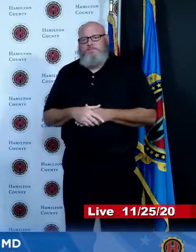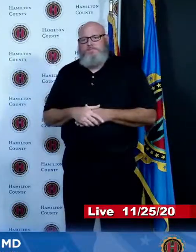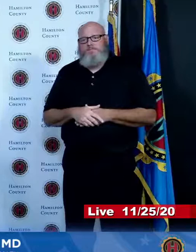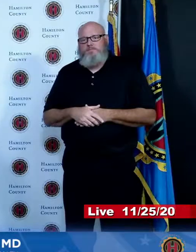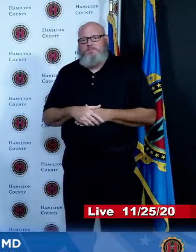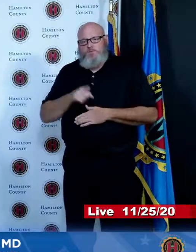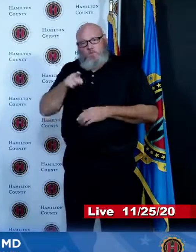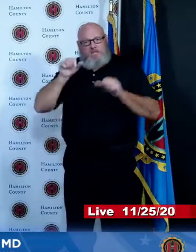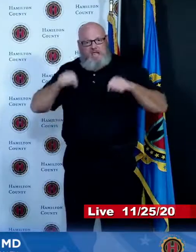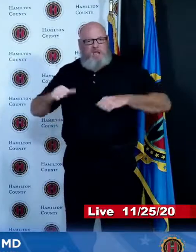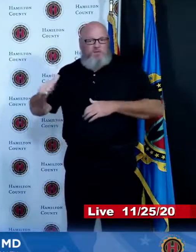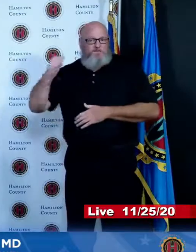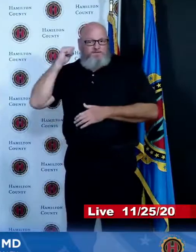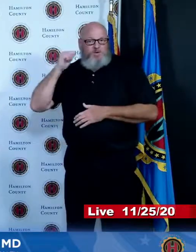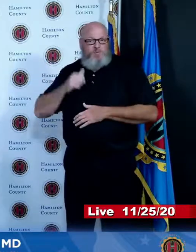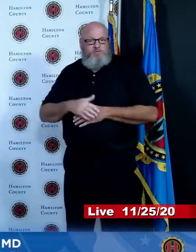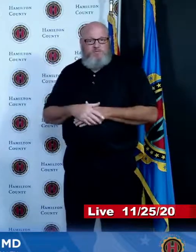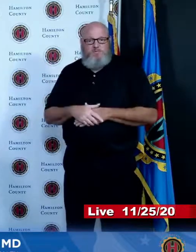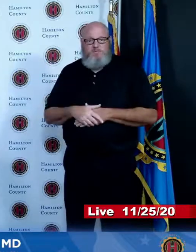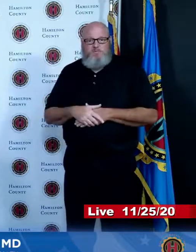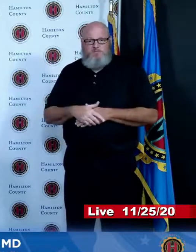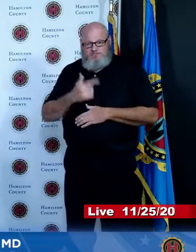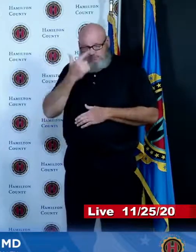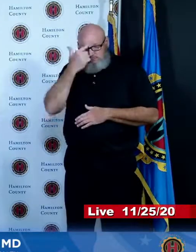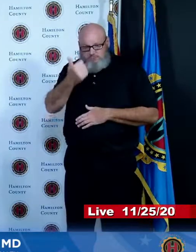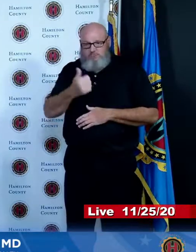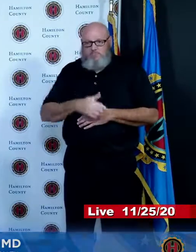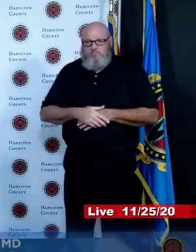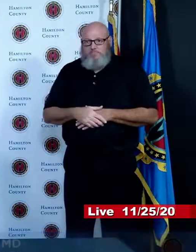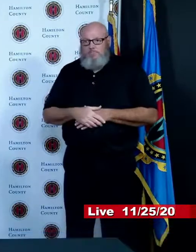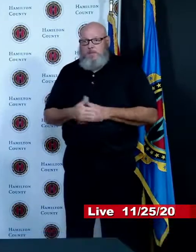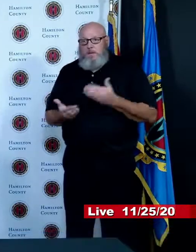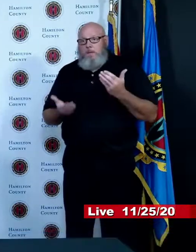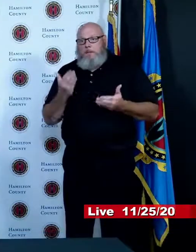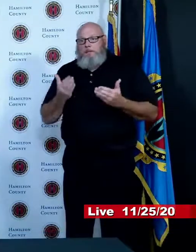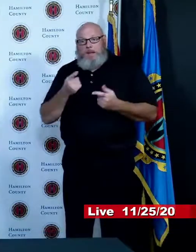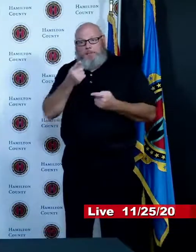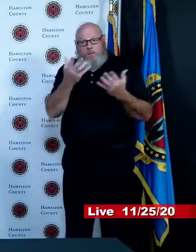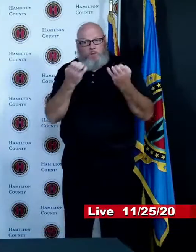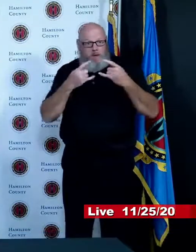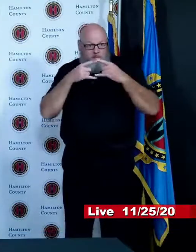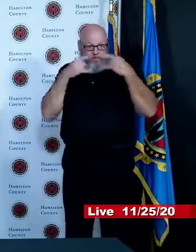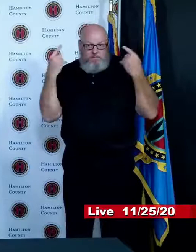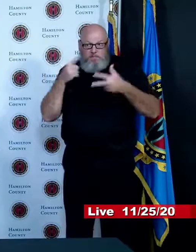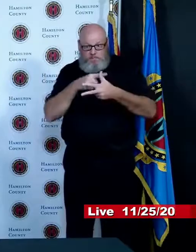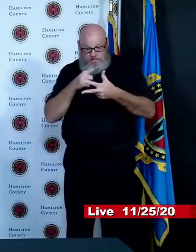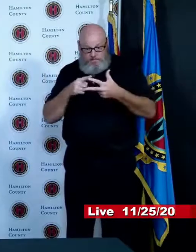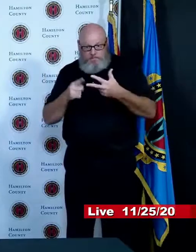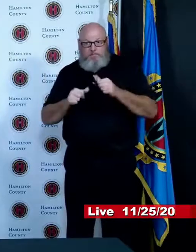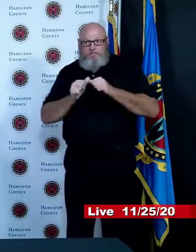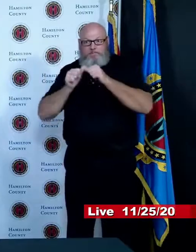so that that you aren't contributing to the spread of the infection thank you just add one